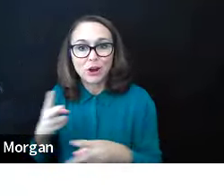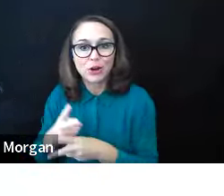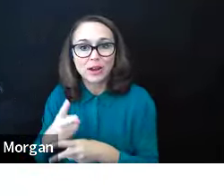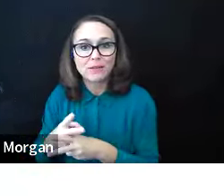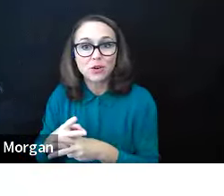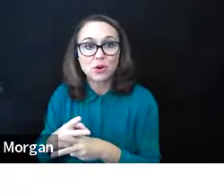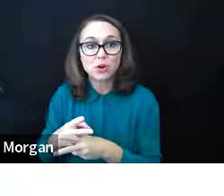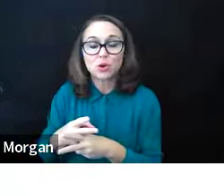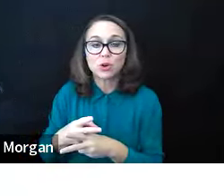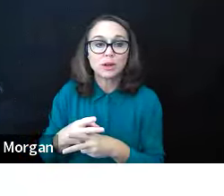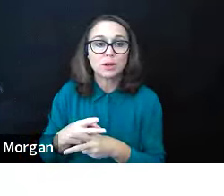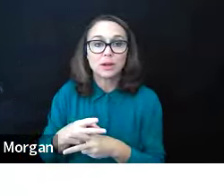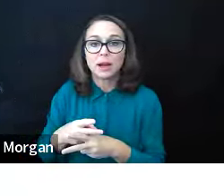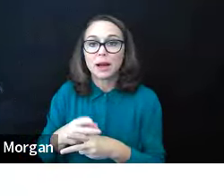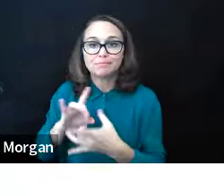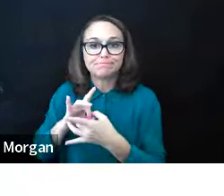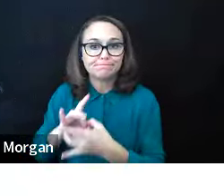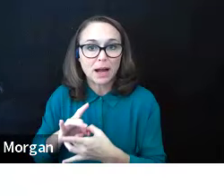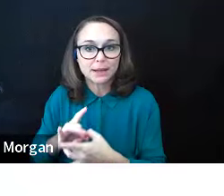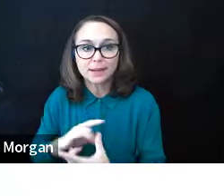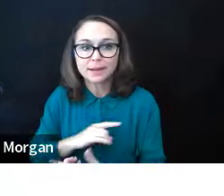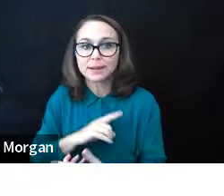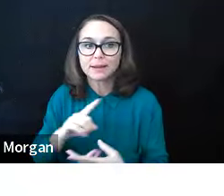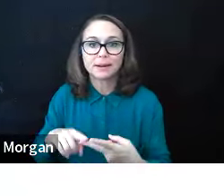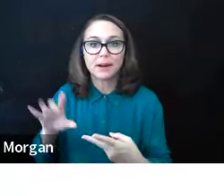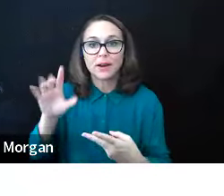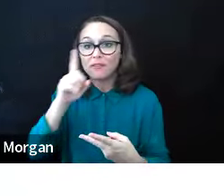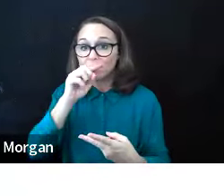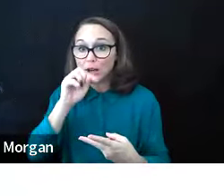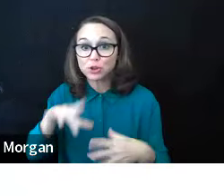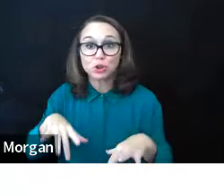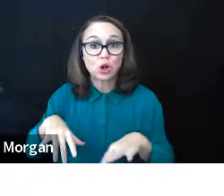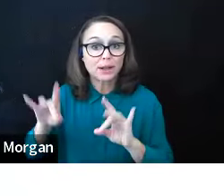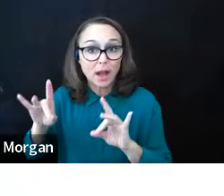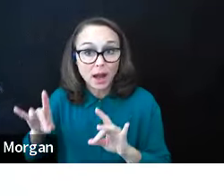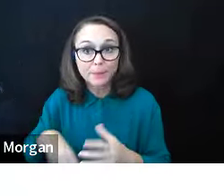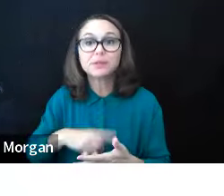such as through bonding, fostering, and adopting demographic communities with lower